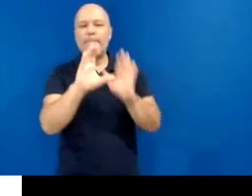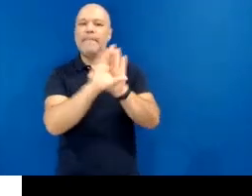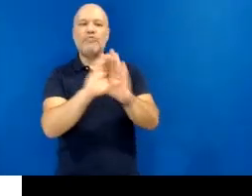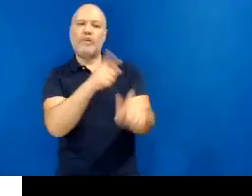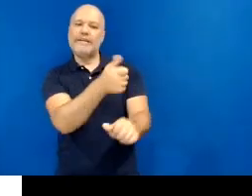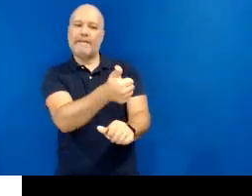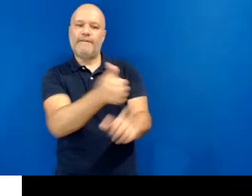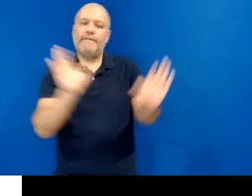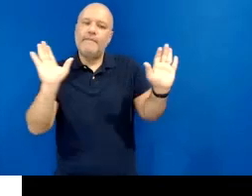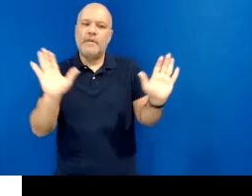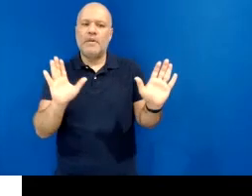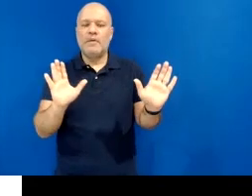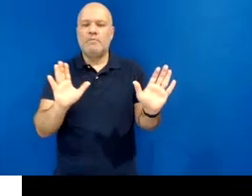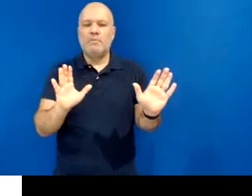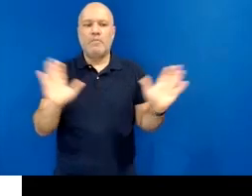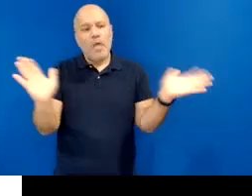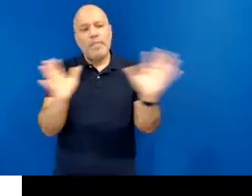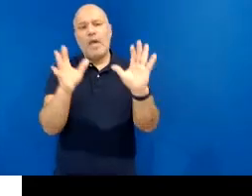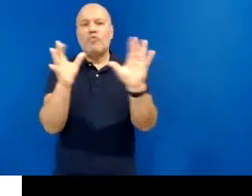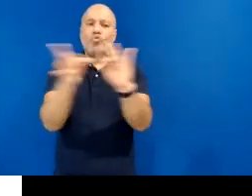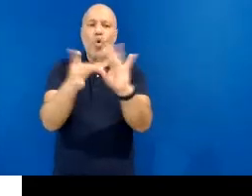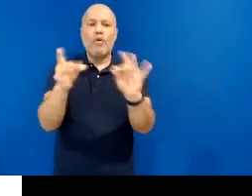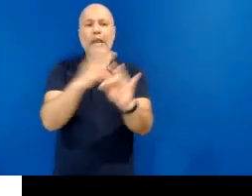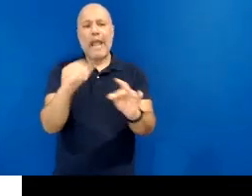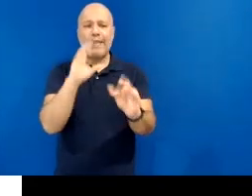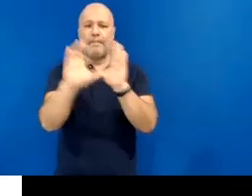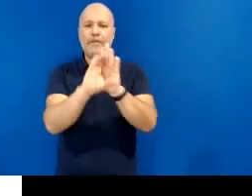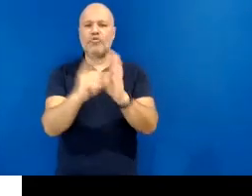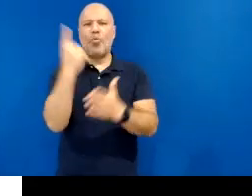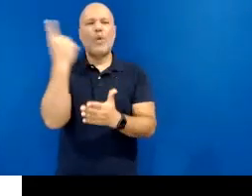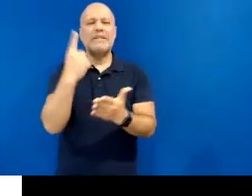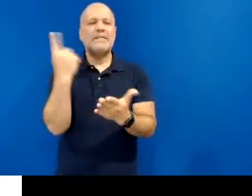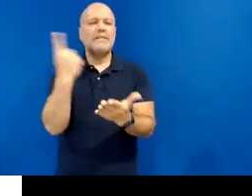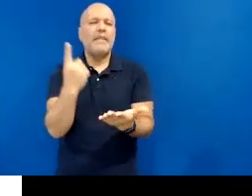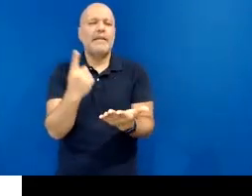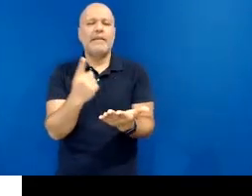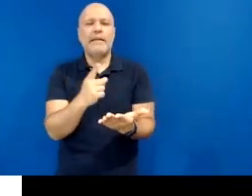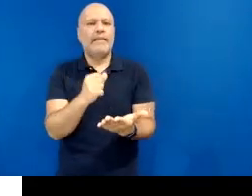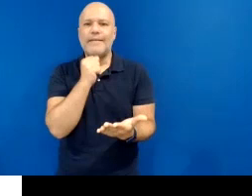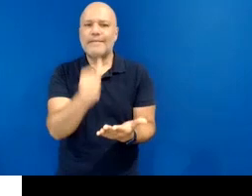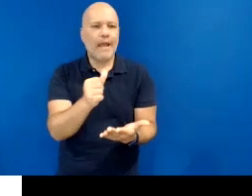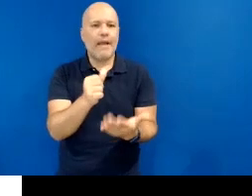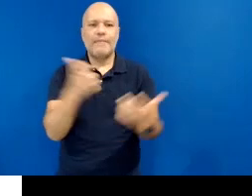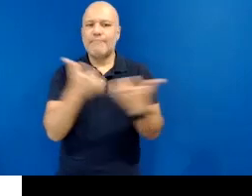let alone the narrative or the narrative than the image what sticks out to you? Let's get some little bit of sharing here.